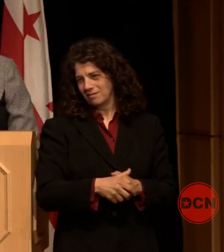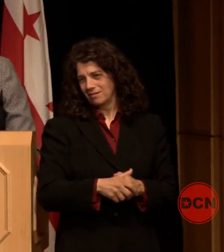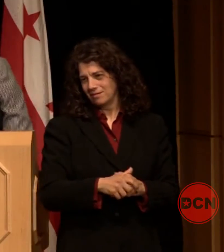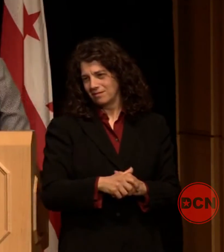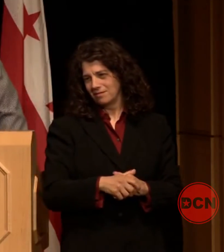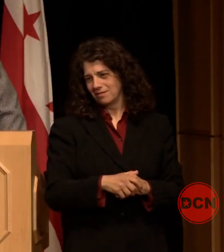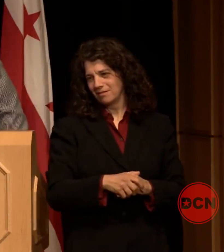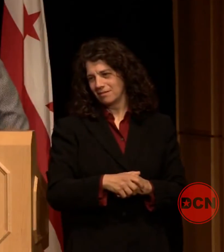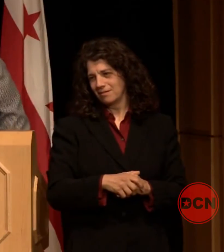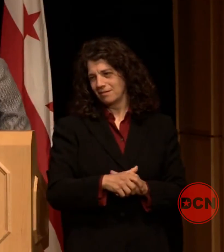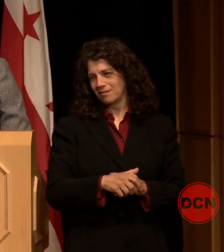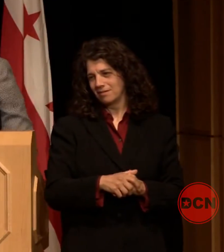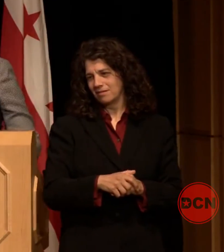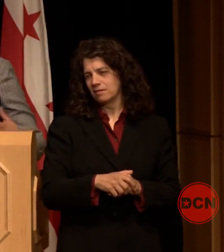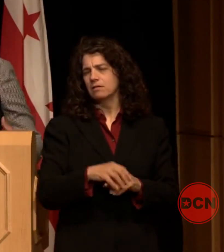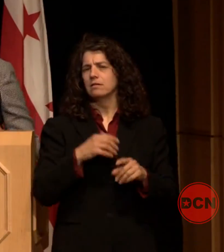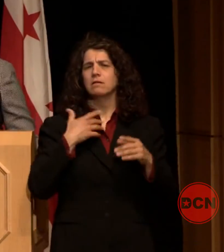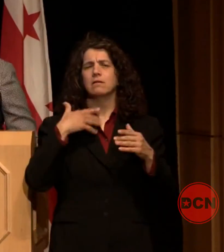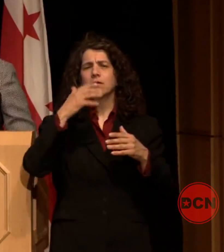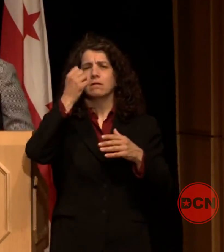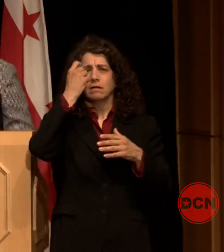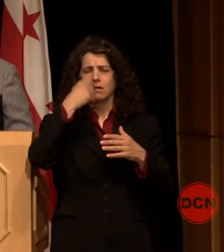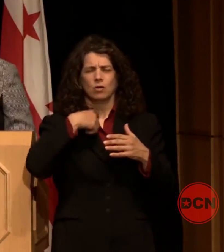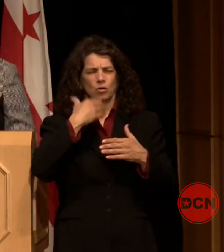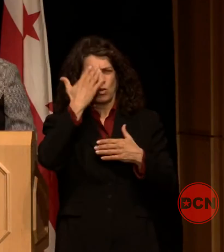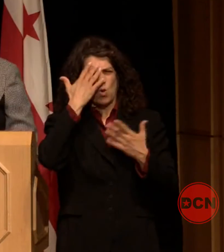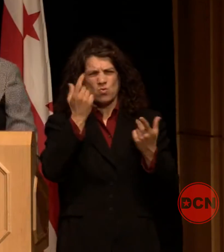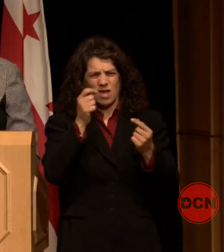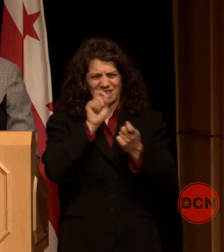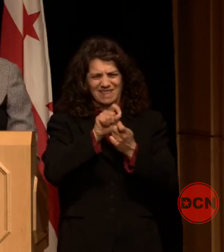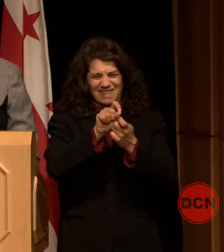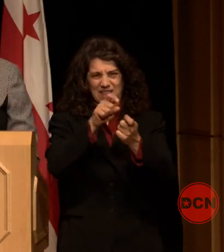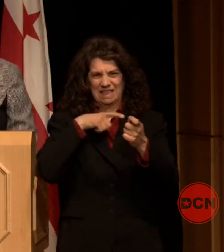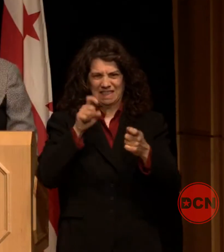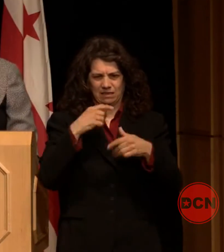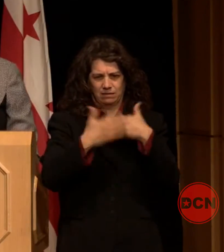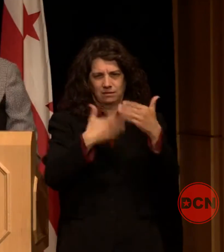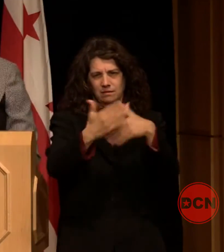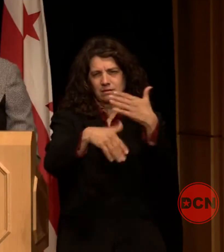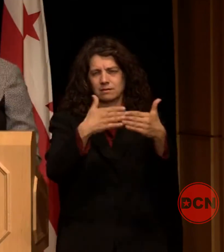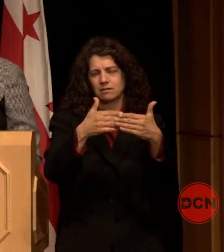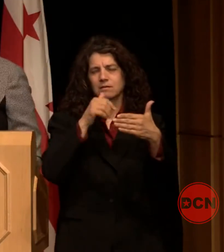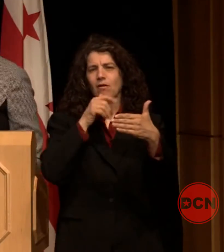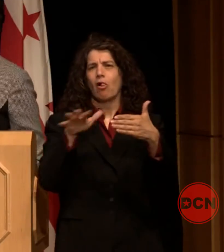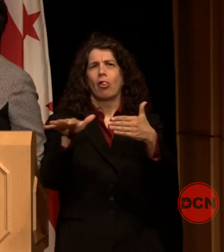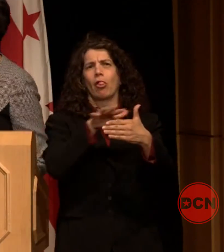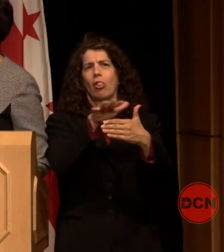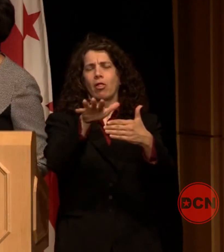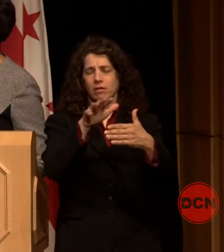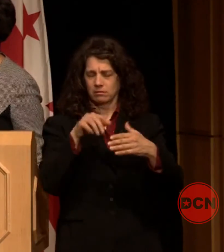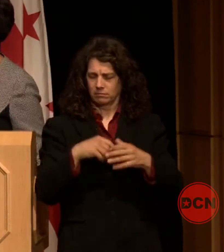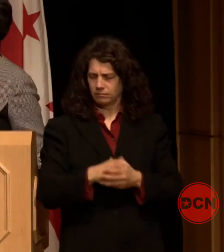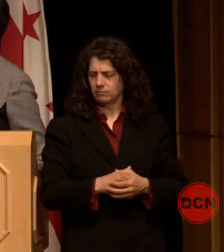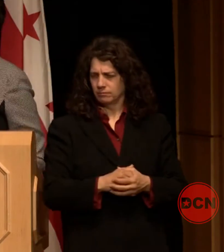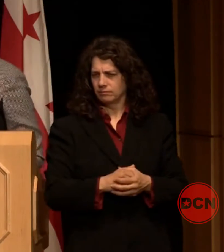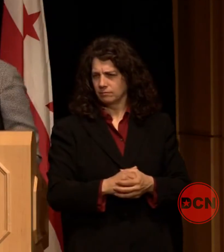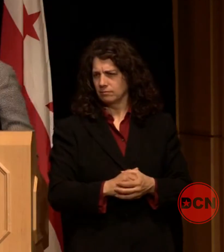ARE MOVING FORWARD. WE HAVE WORKED WITH OUR CHIEF FINANCIAL OFFICERS WHO ASSESS ALL OF THE DISTRICT'S